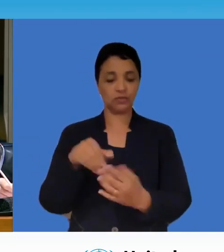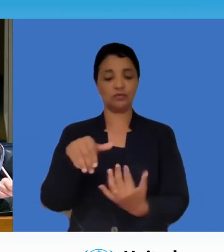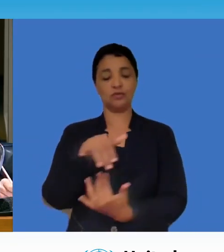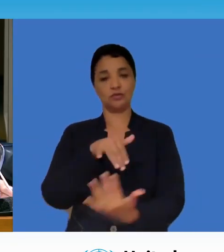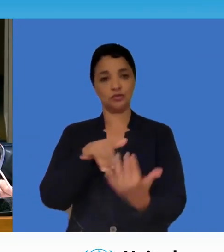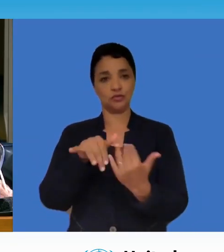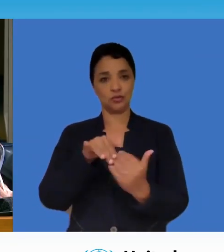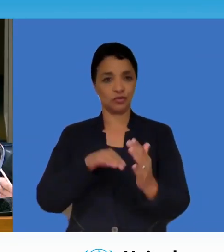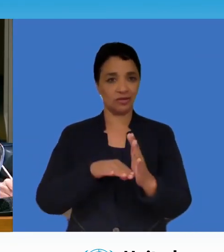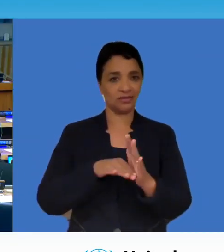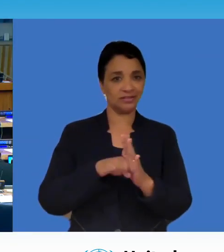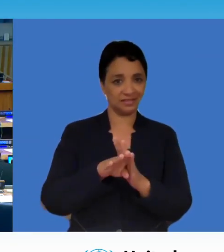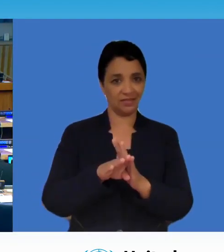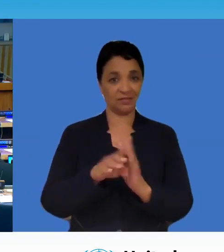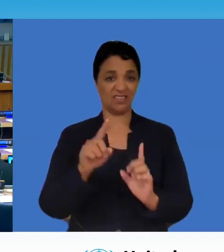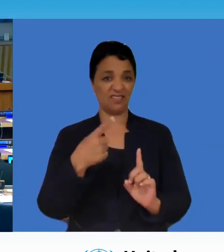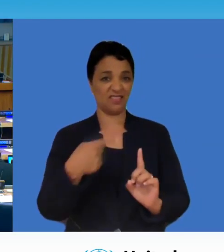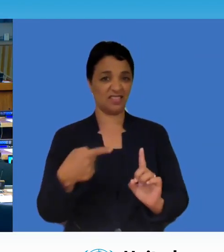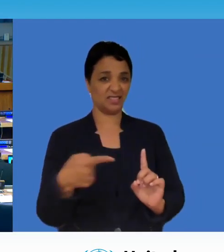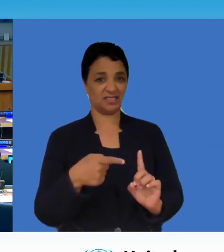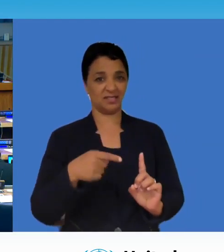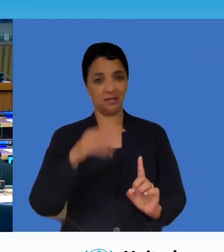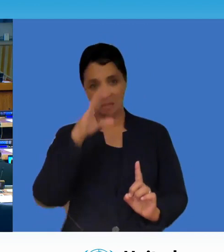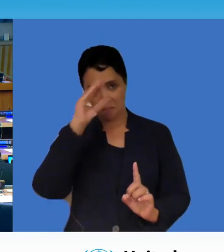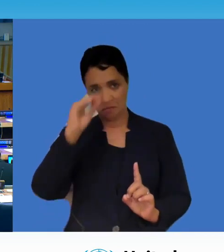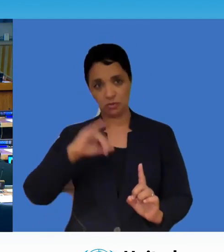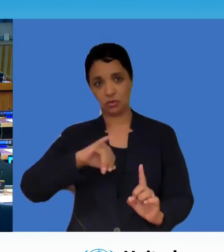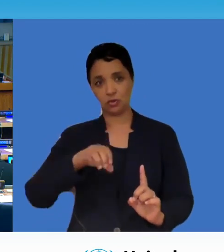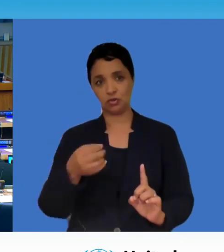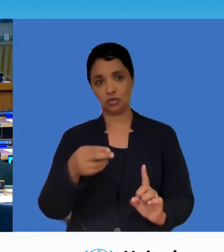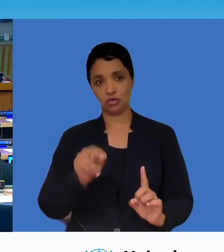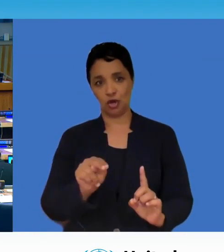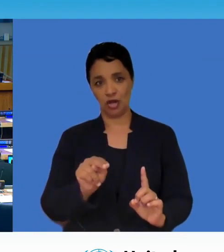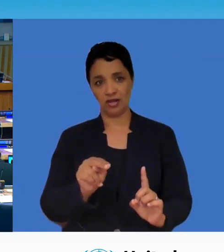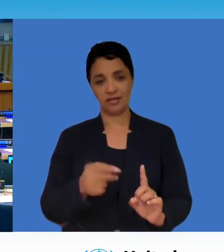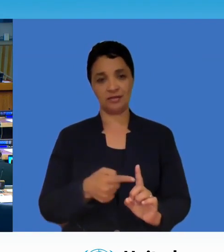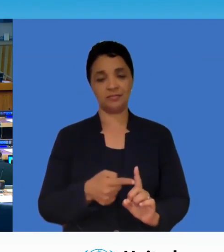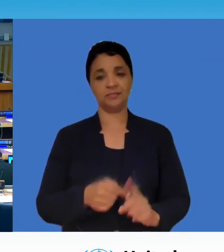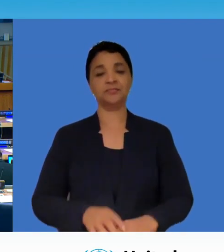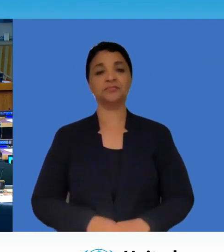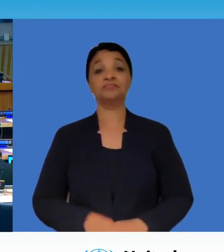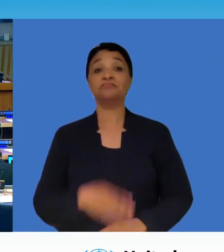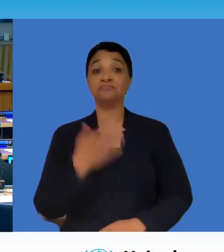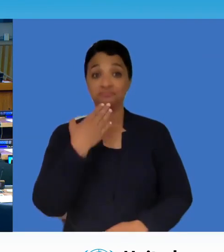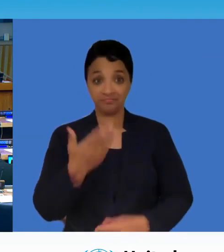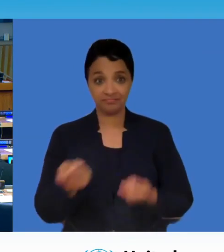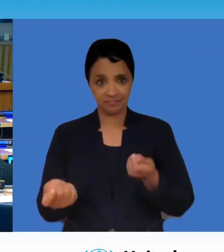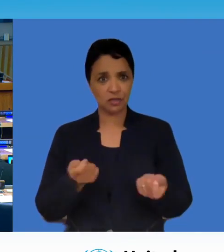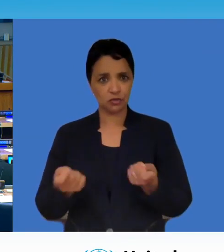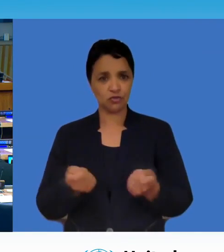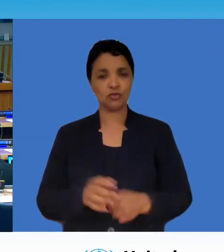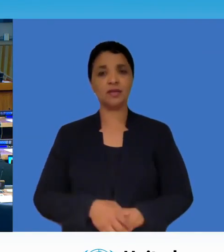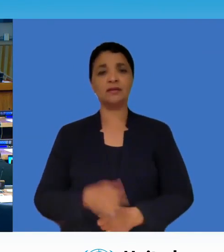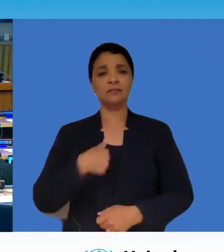the inclusive Social Development letter begin with you you have the floor Mr John thank you chair I